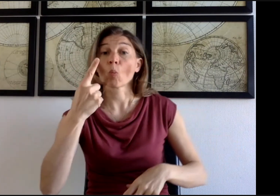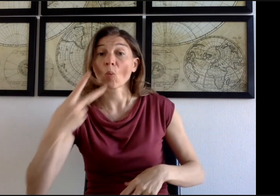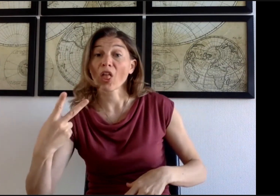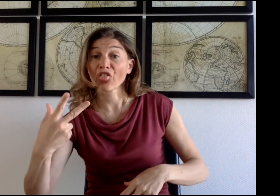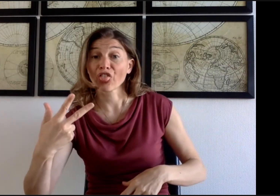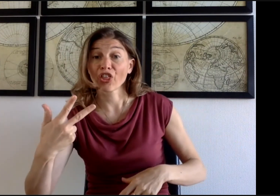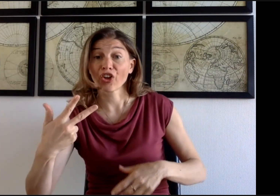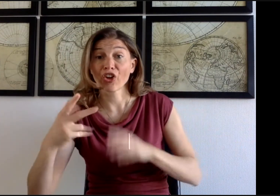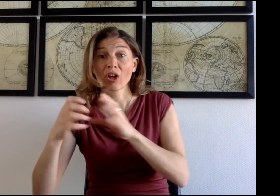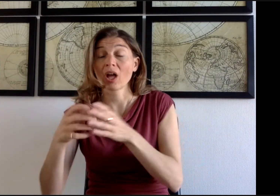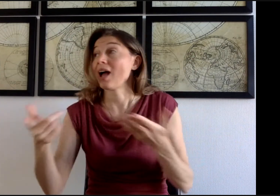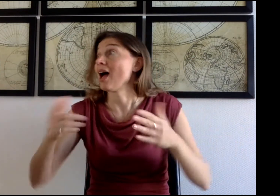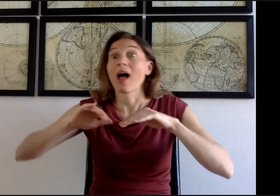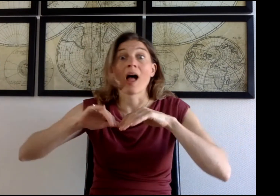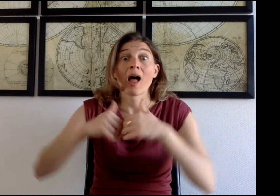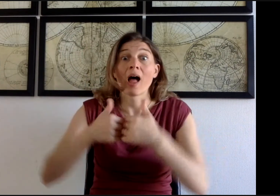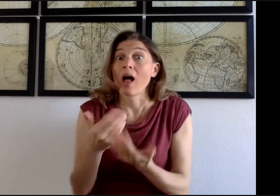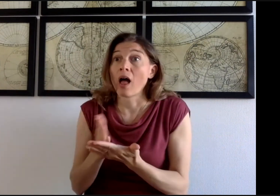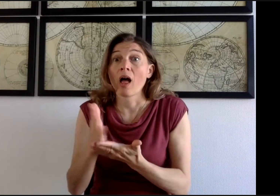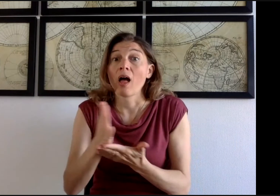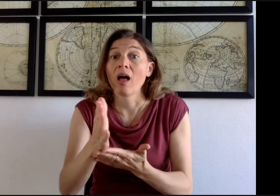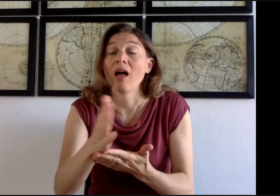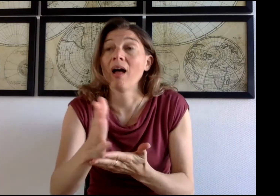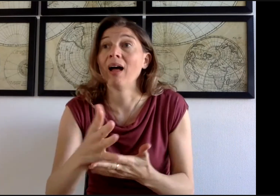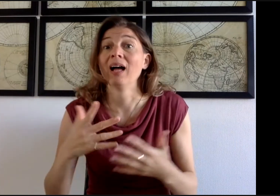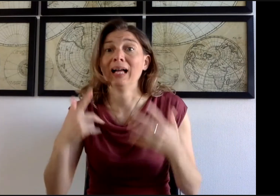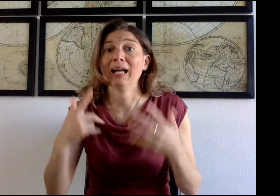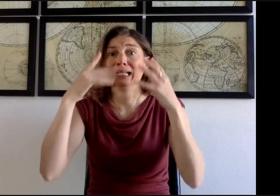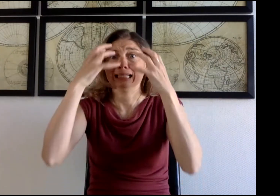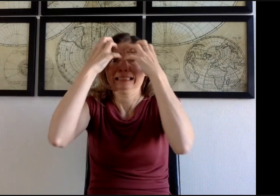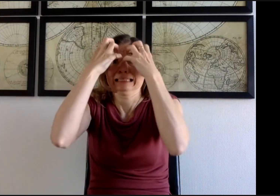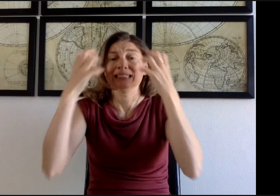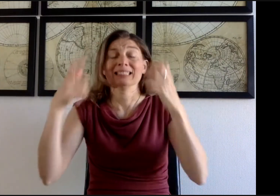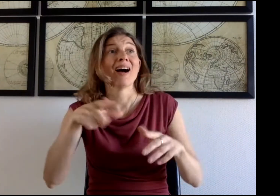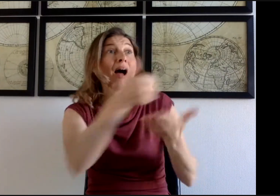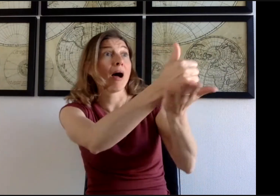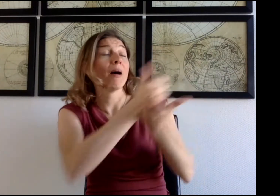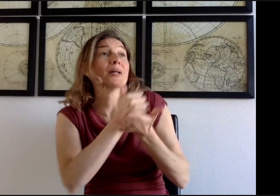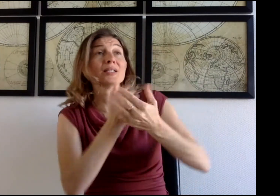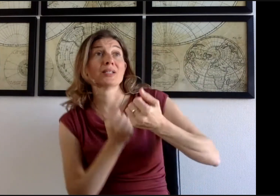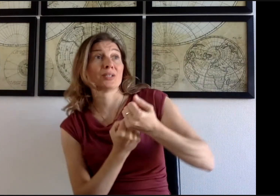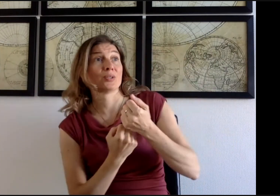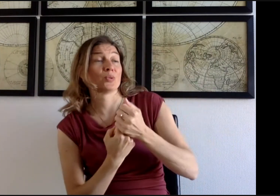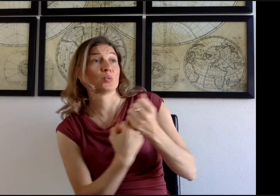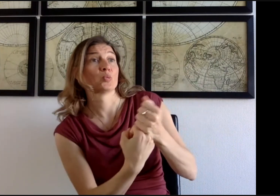being afraid that they'll no longer receive mental health support or they feel more than usual lonely.